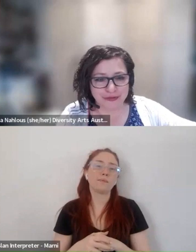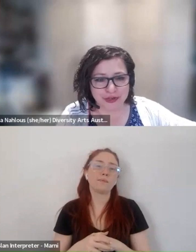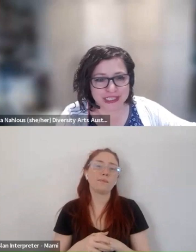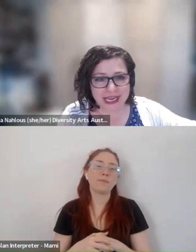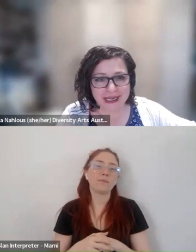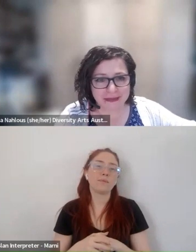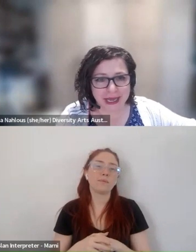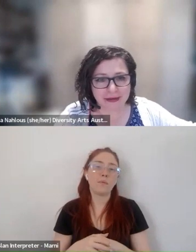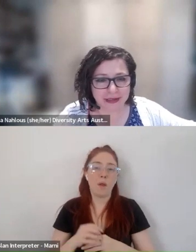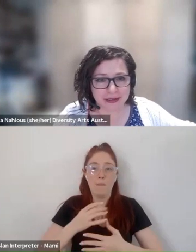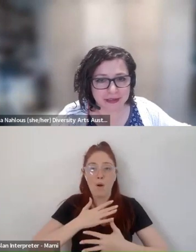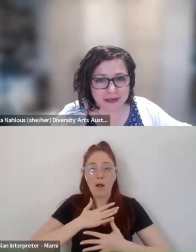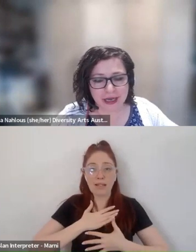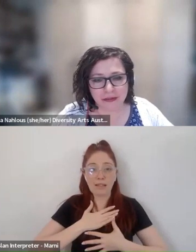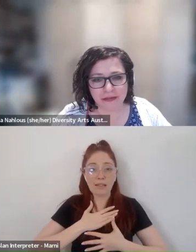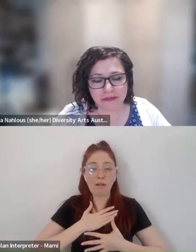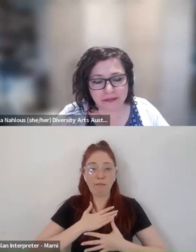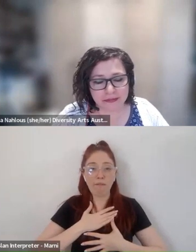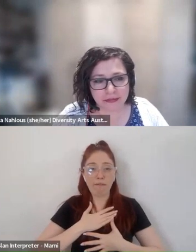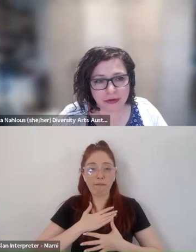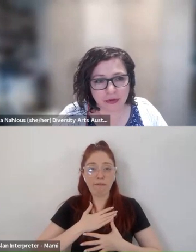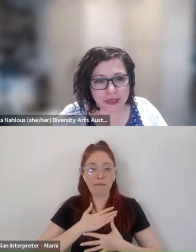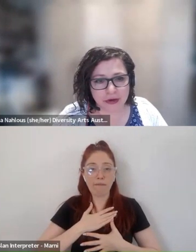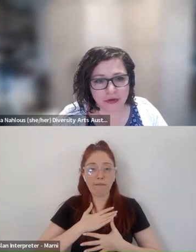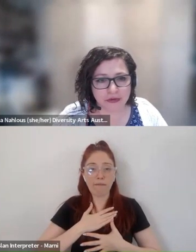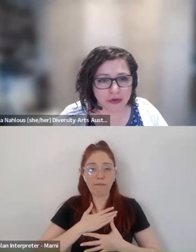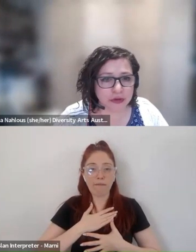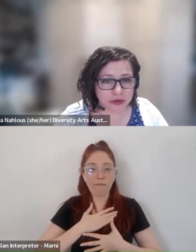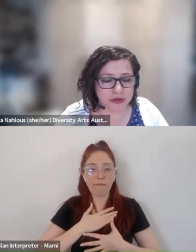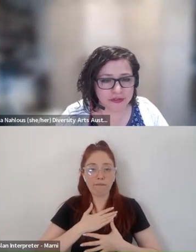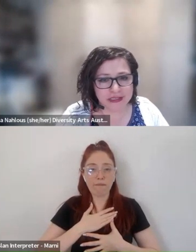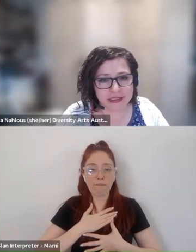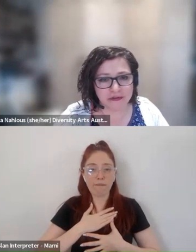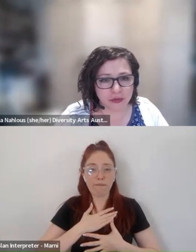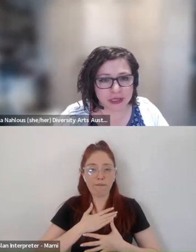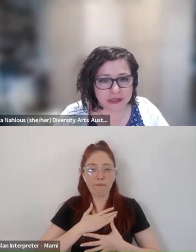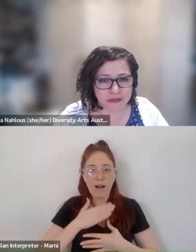firsthand about all the other all of these different ones, but